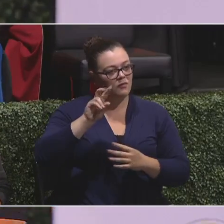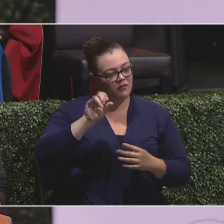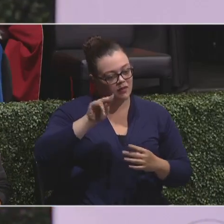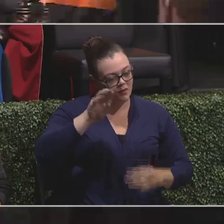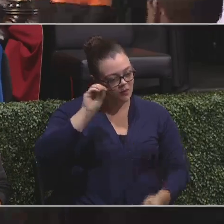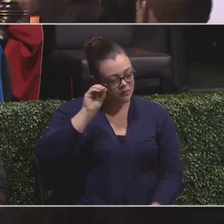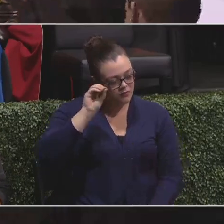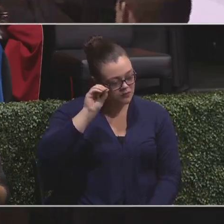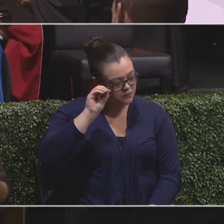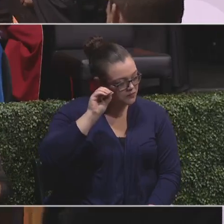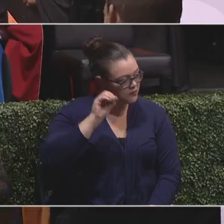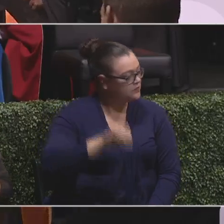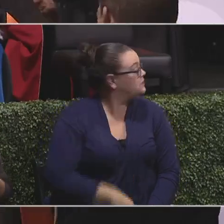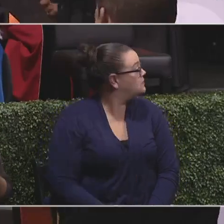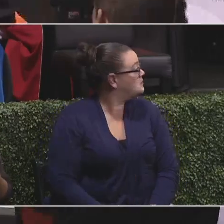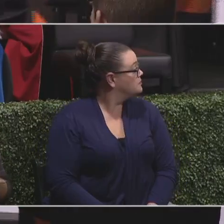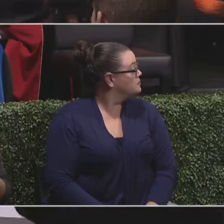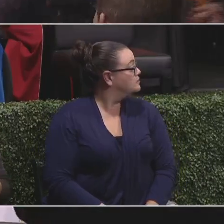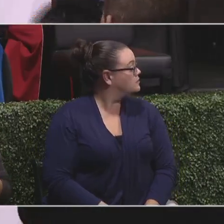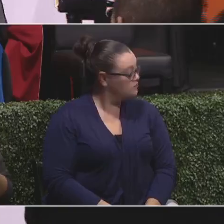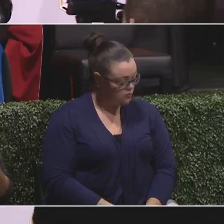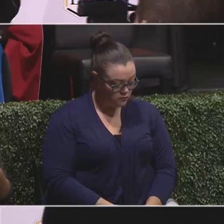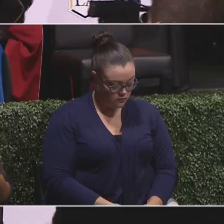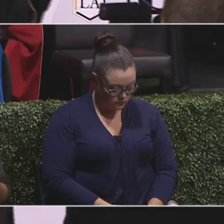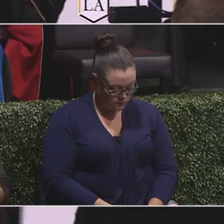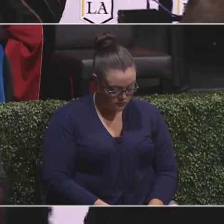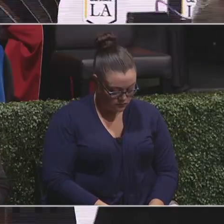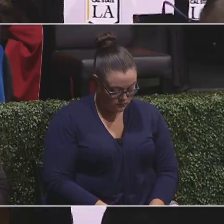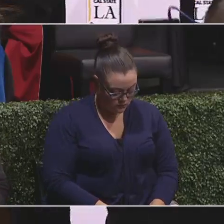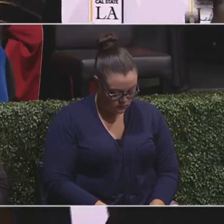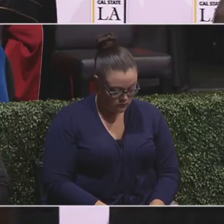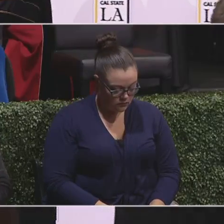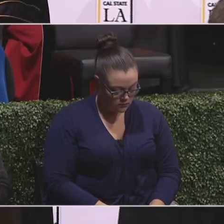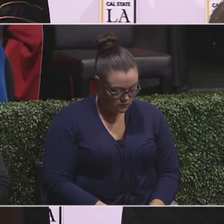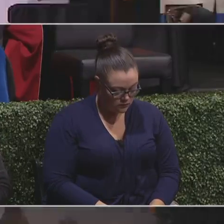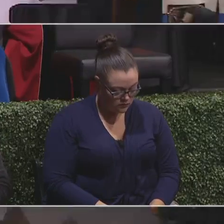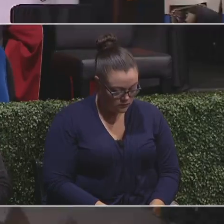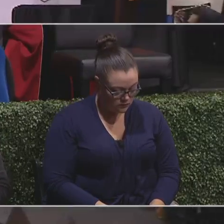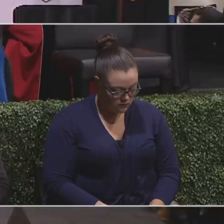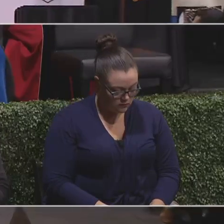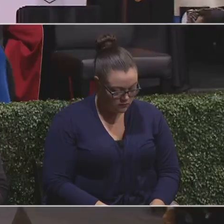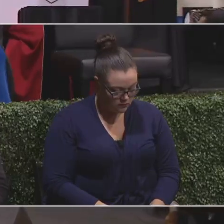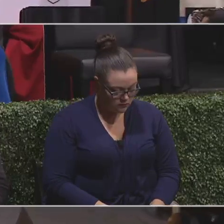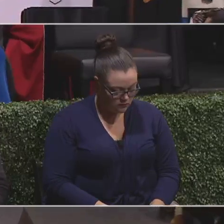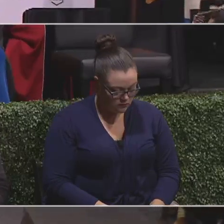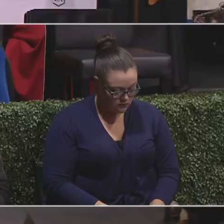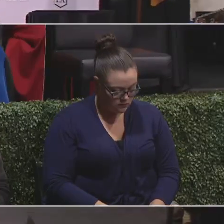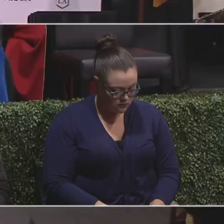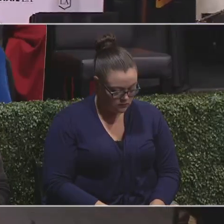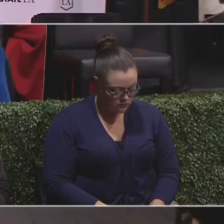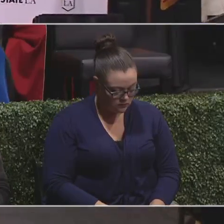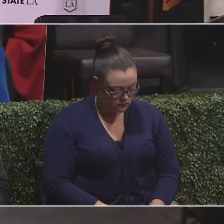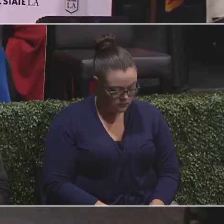THANK YOU, YOU MAYBE SEATED. PLEASE JOIN ME IN WELCOMING THE PRESIDENT OF CAL STATE LA, WILLIAM A. COVINA.